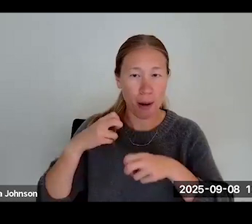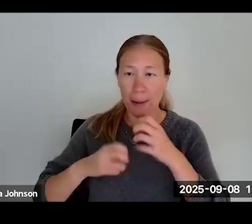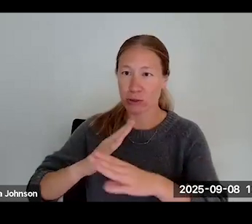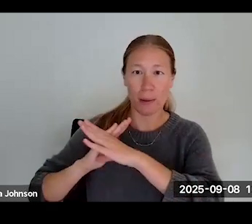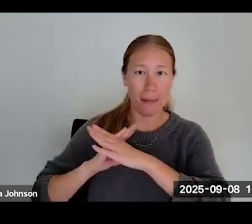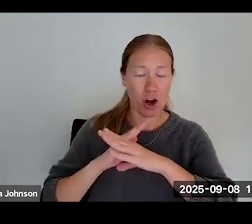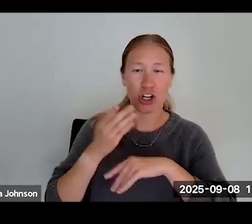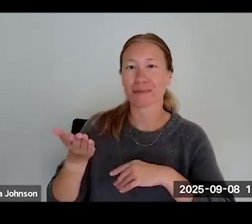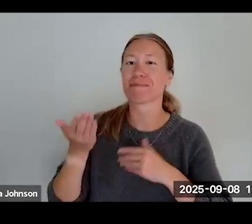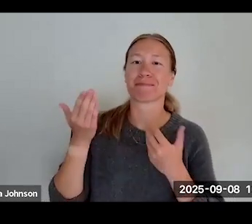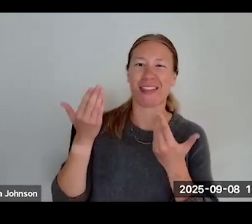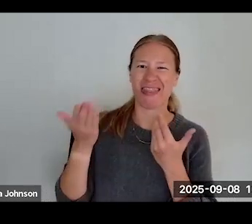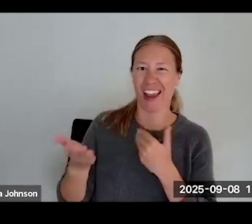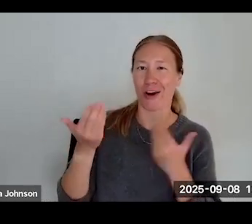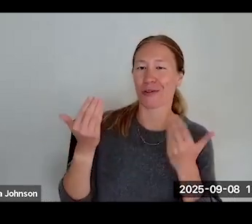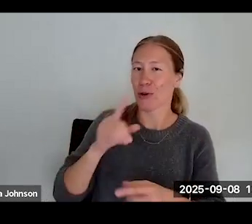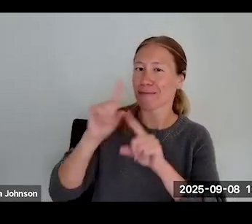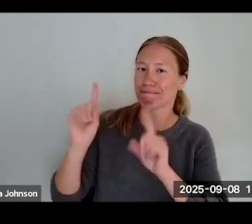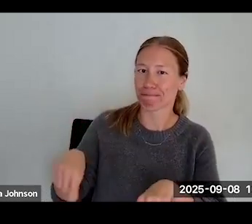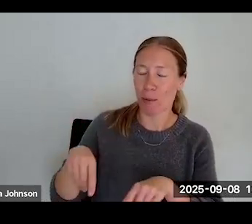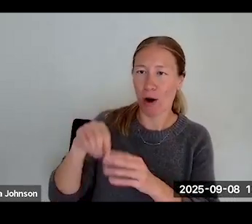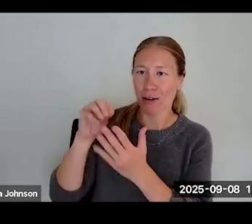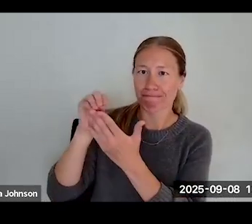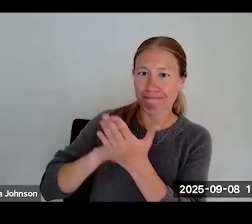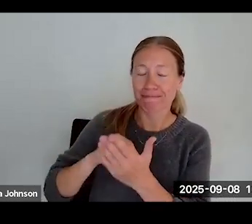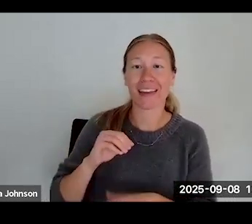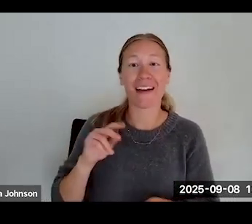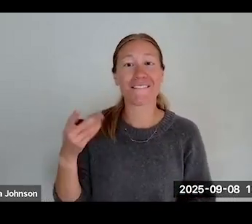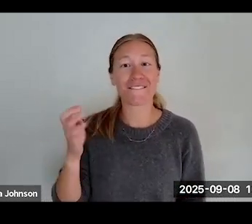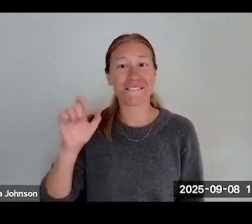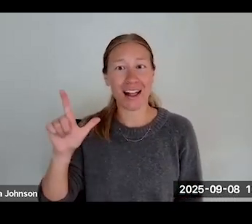this is the place that you wanna report those, and then Phil and our team will address those.